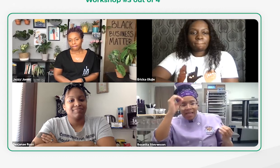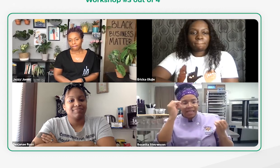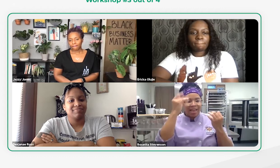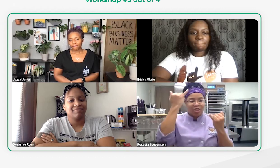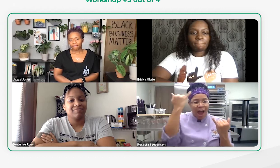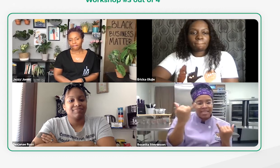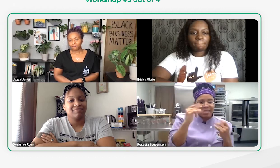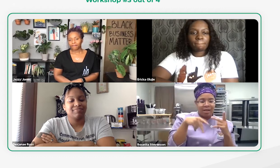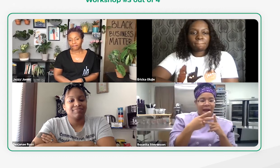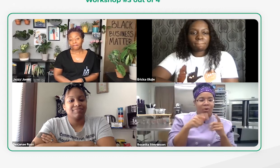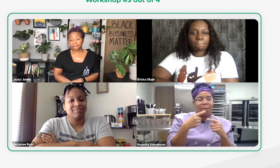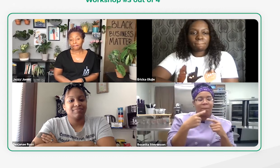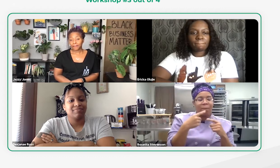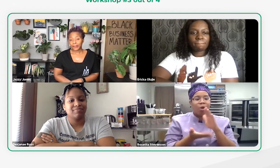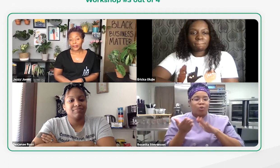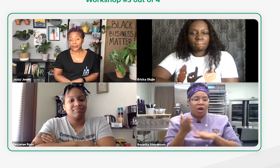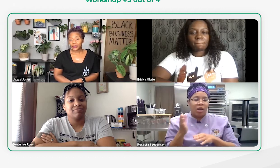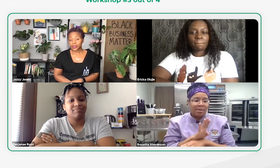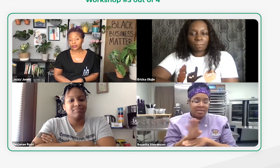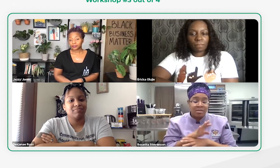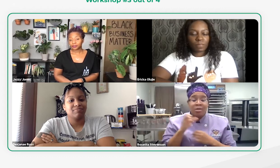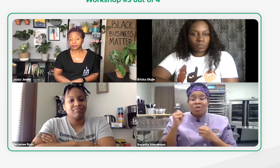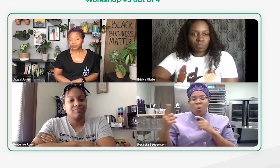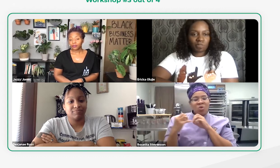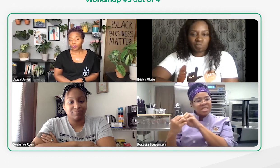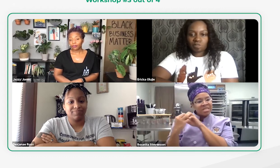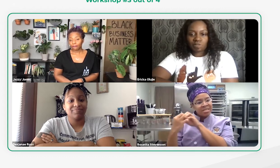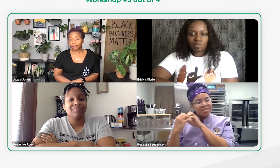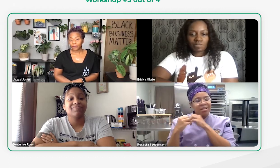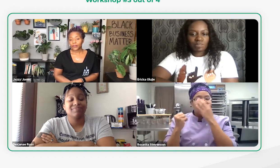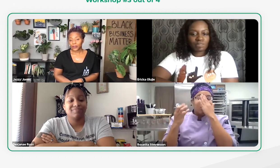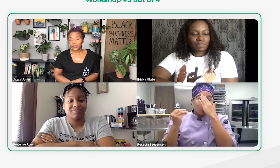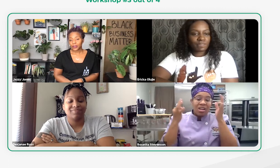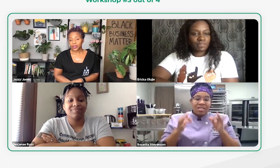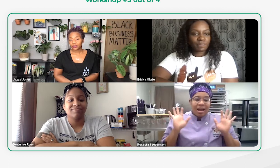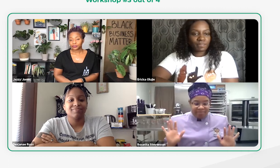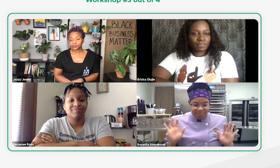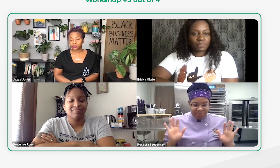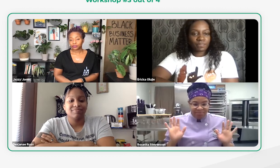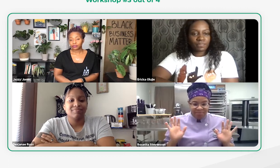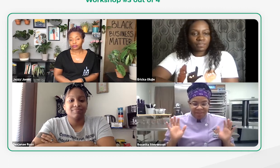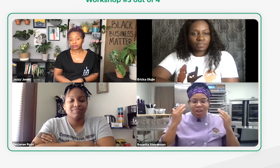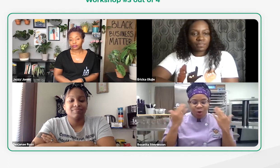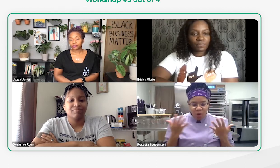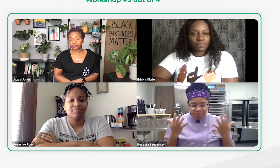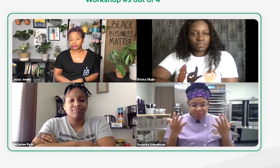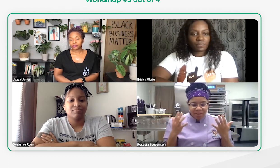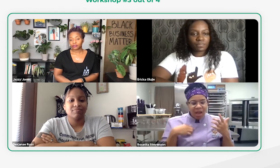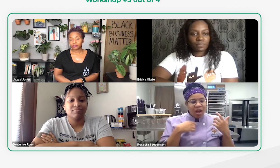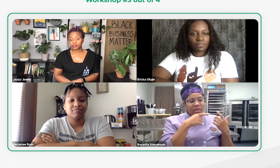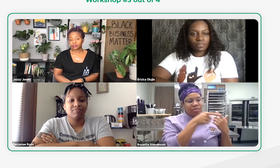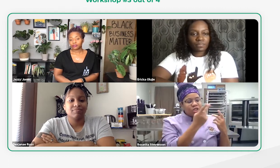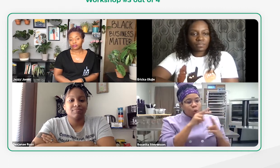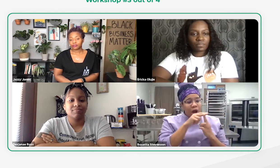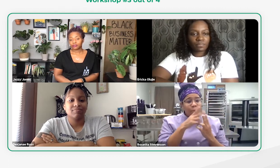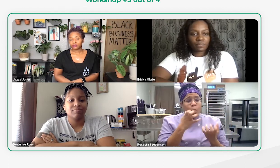I studied the two I wasn't crazy about her ideas about running a business. I thought to myself